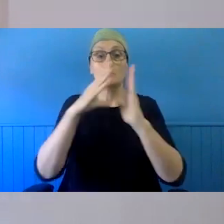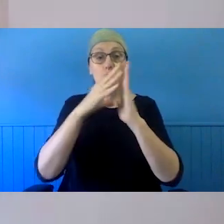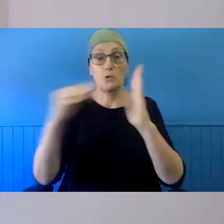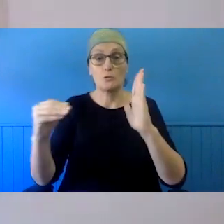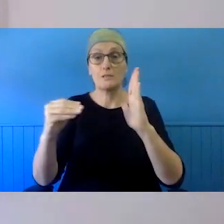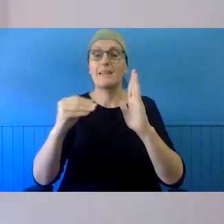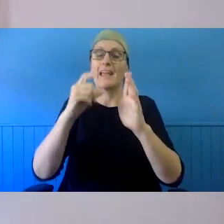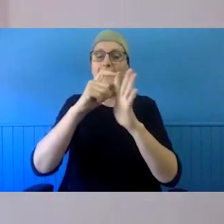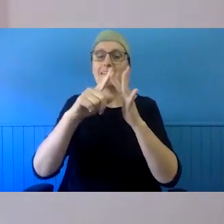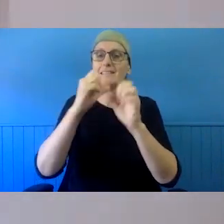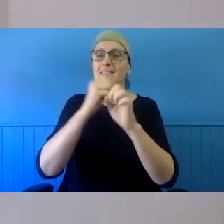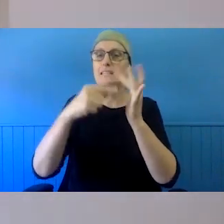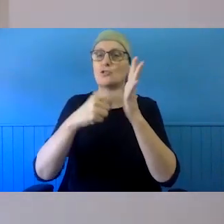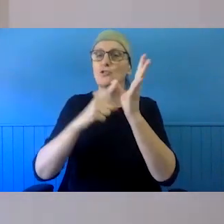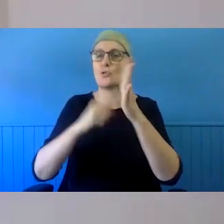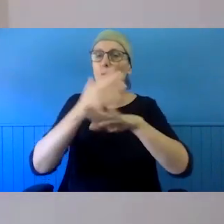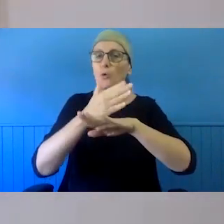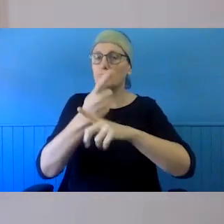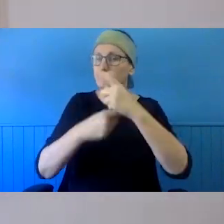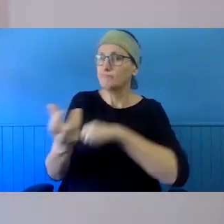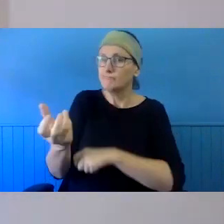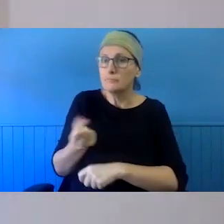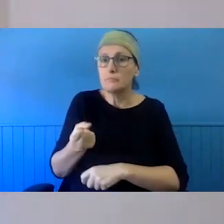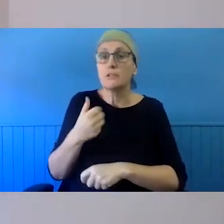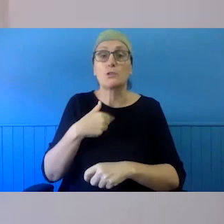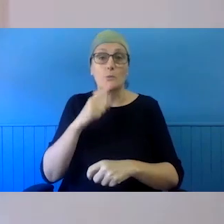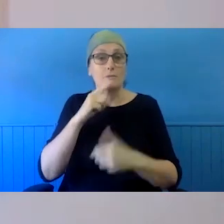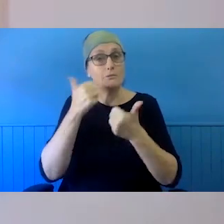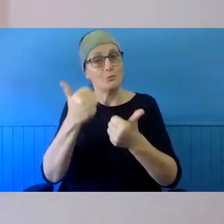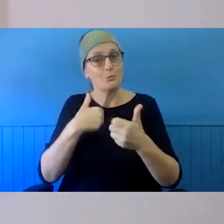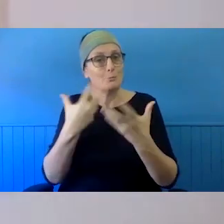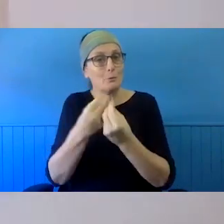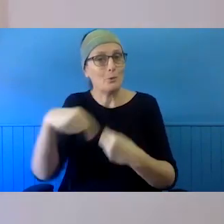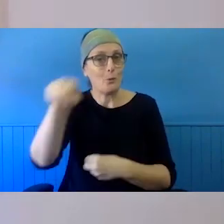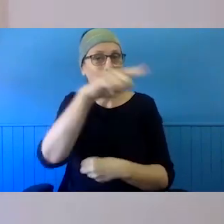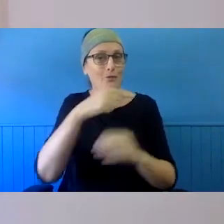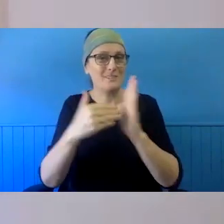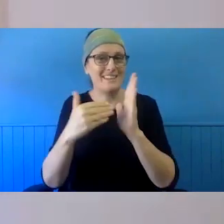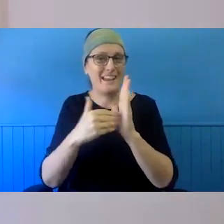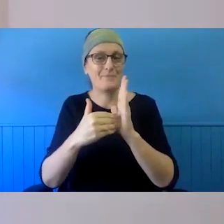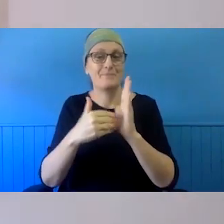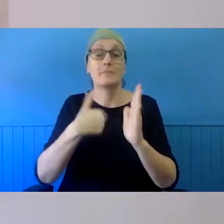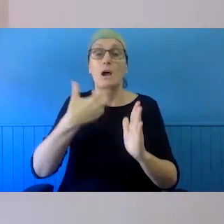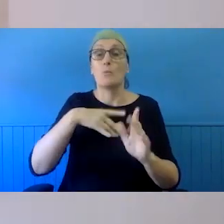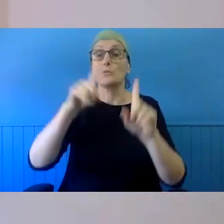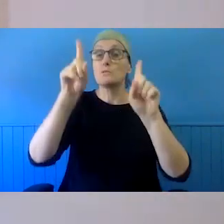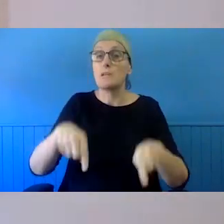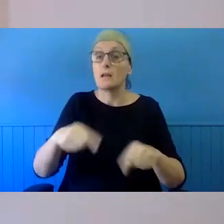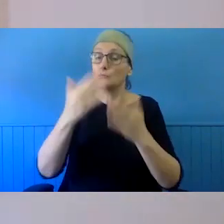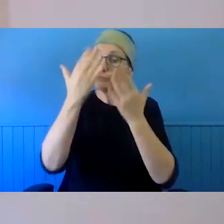session. I would like to start by acknowledging the traditional owners of countries around Australia, including where you are today. I am